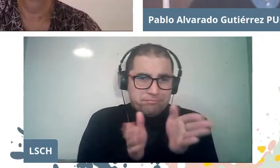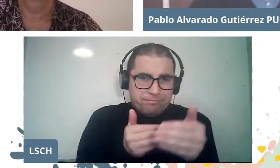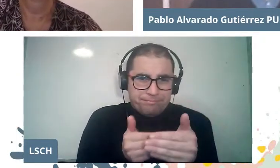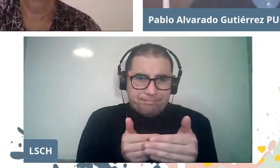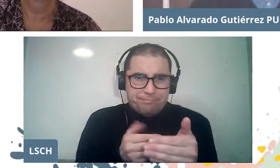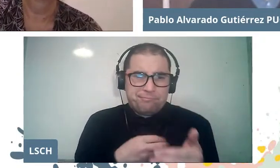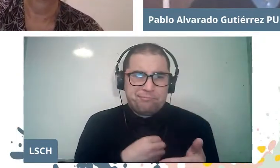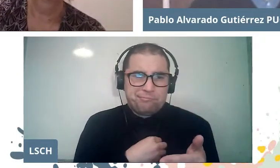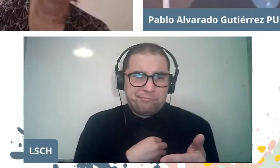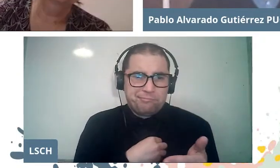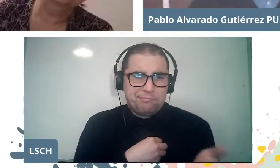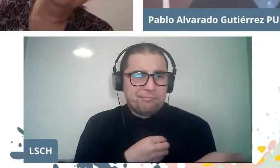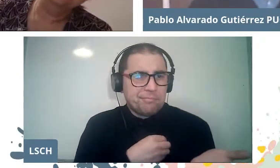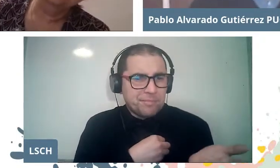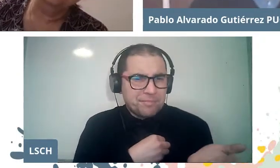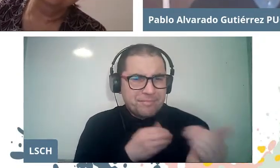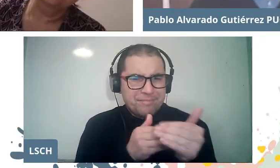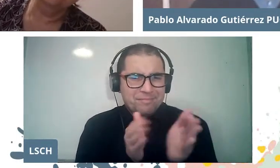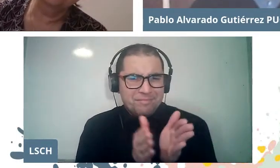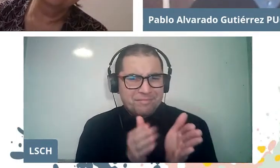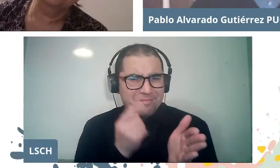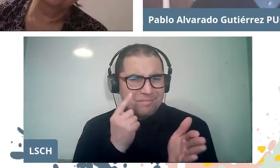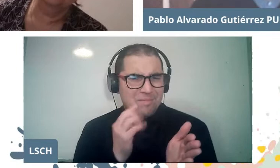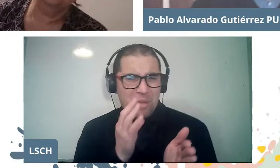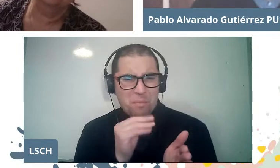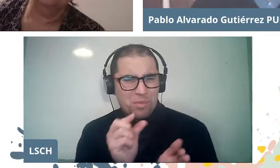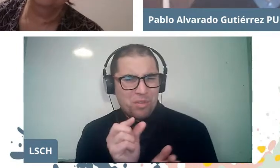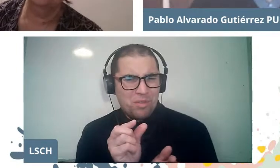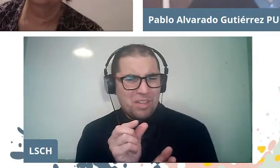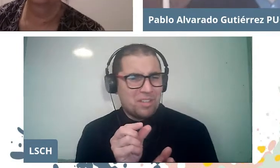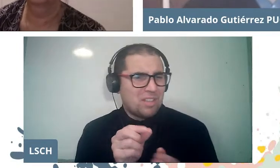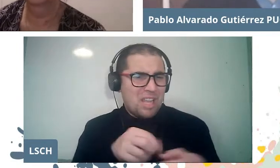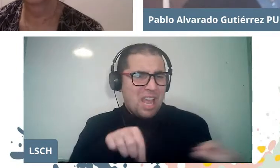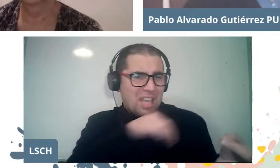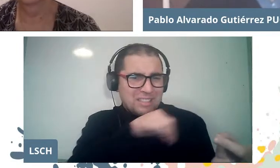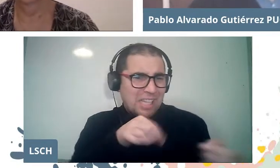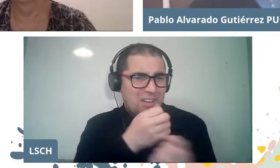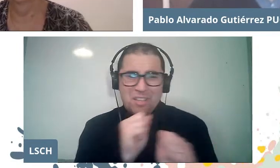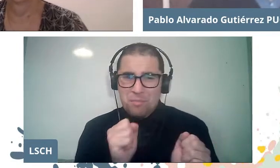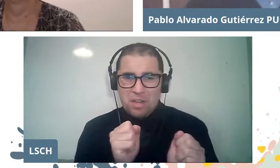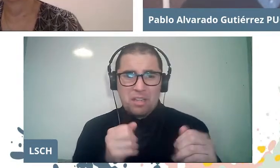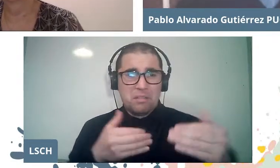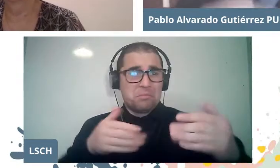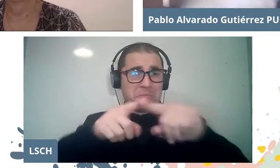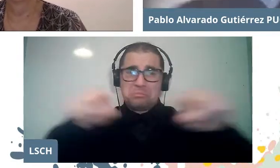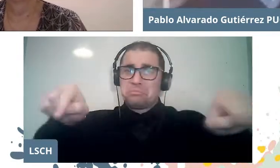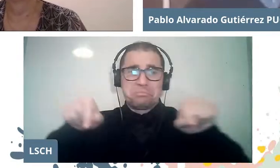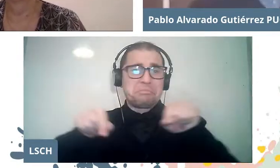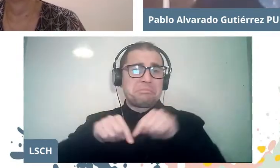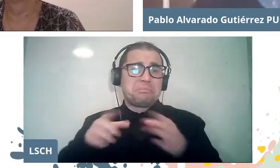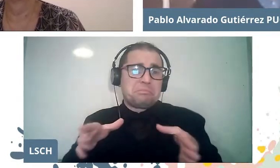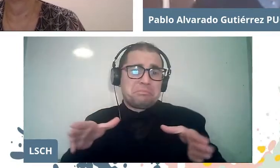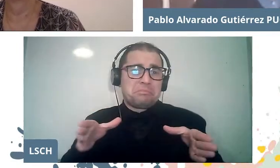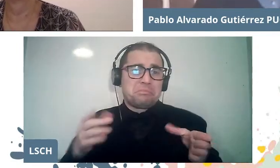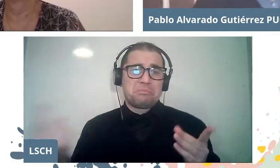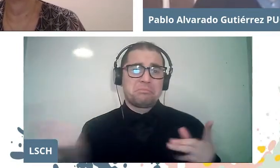because they are not really prepared for rehearsals, but they are a space where we have had to locate ourselves